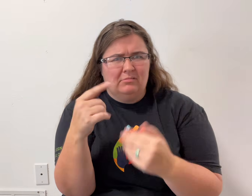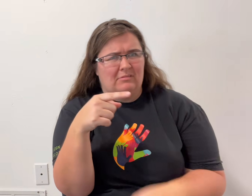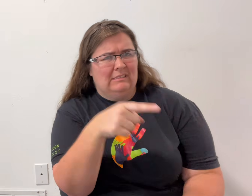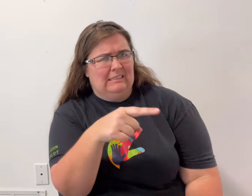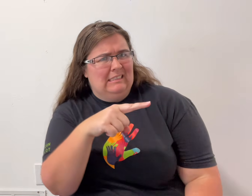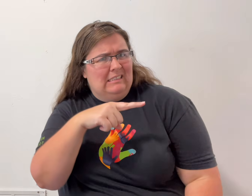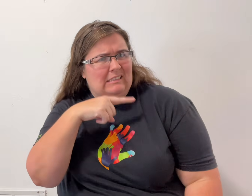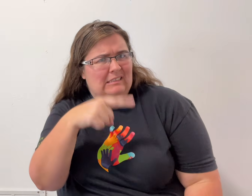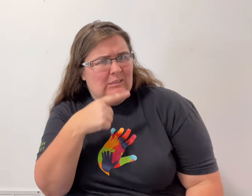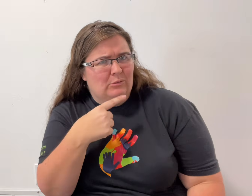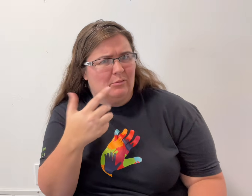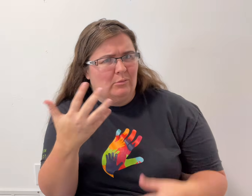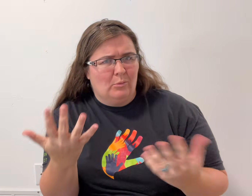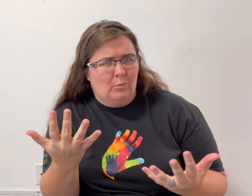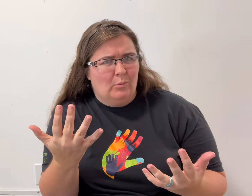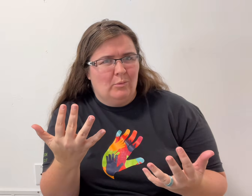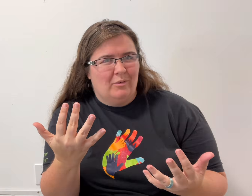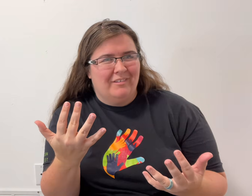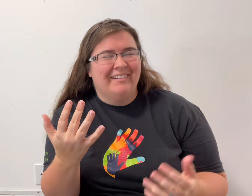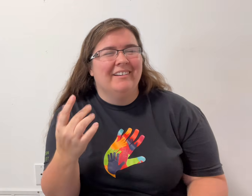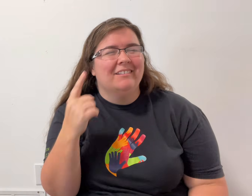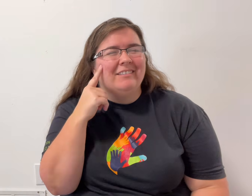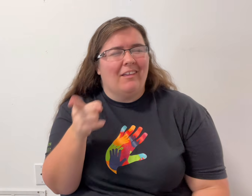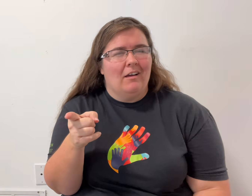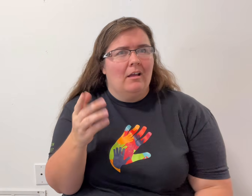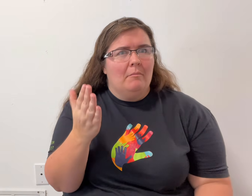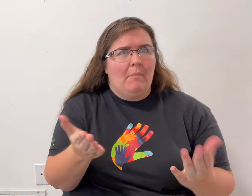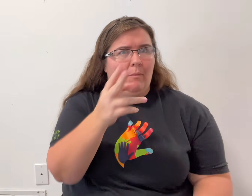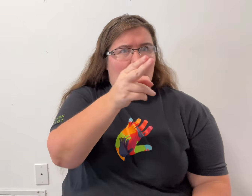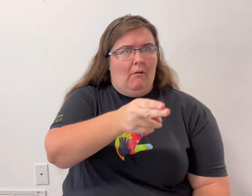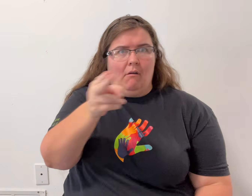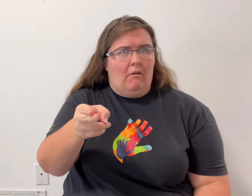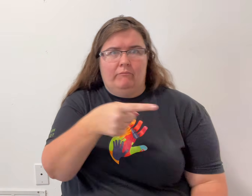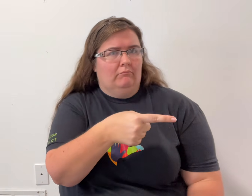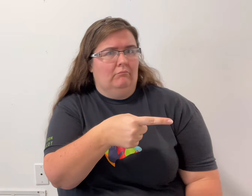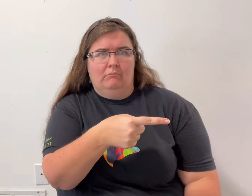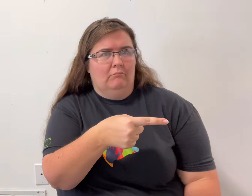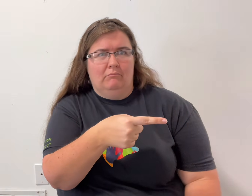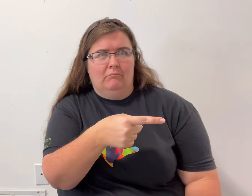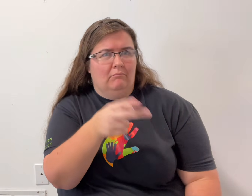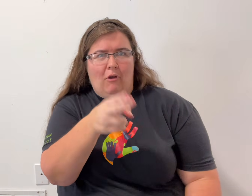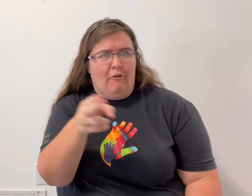"WAIT, is he hearing?" She's thinking maybe he's not Hard of Hearing